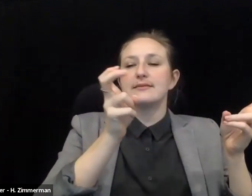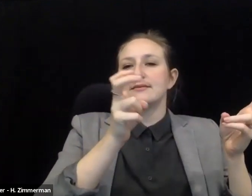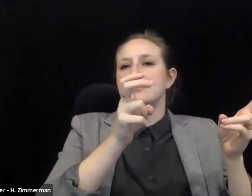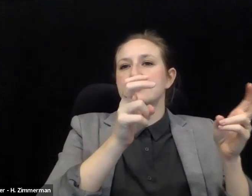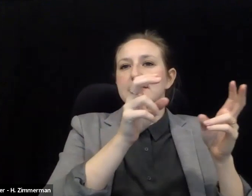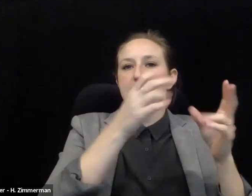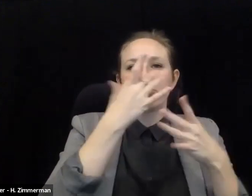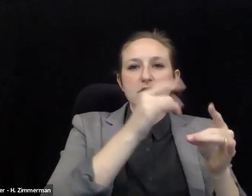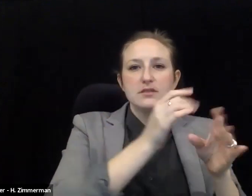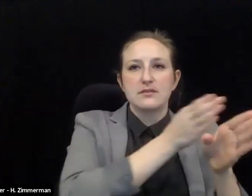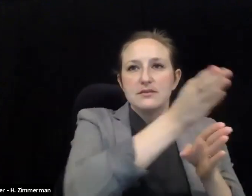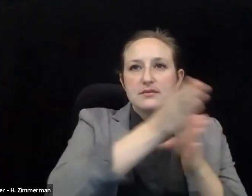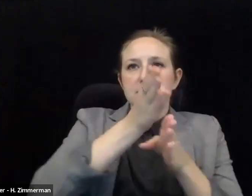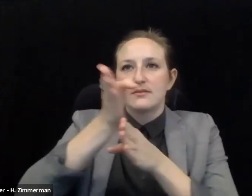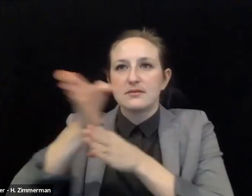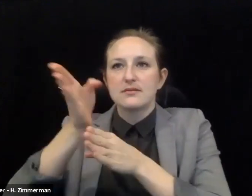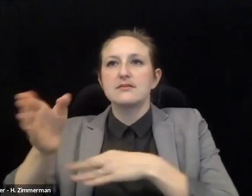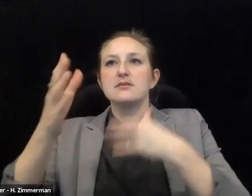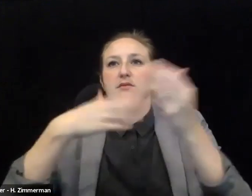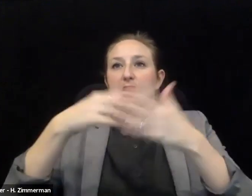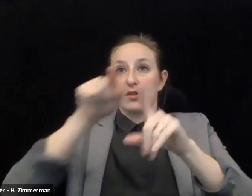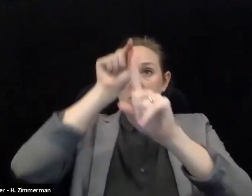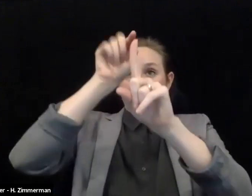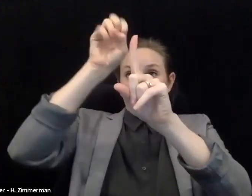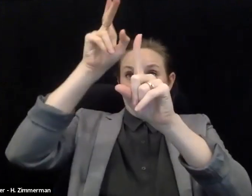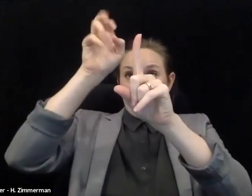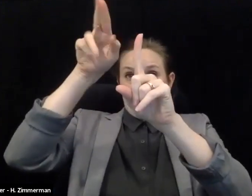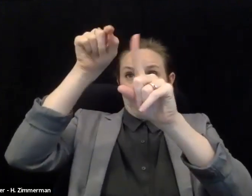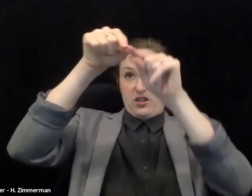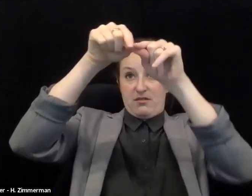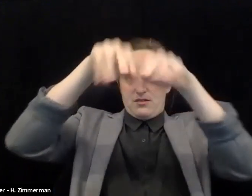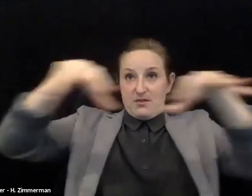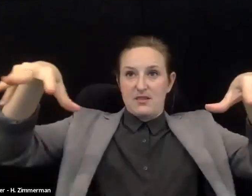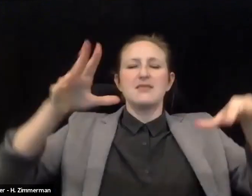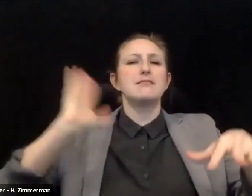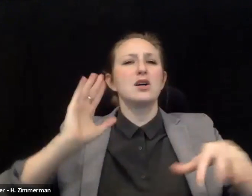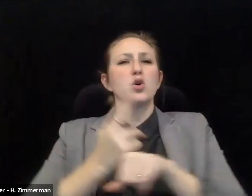point of the server is about so commonly used in gaming before, and now it's seems like we're